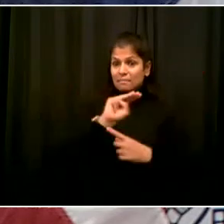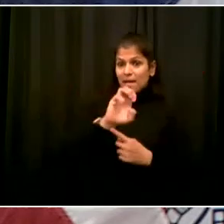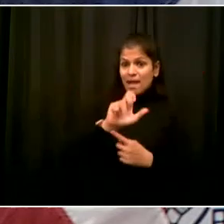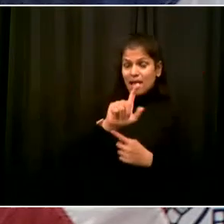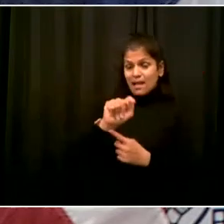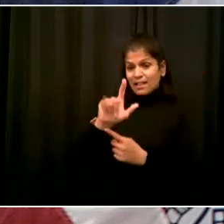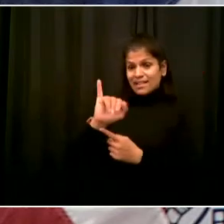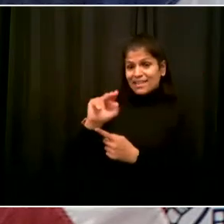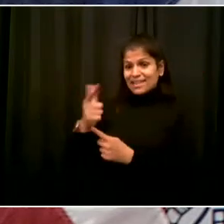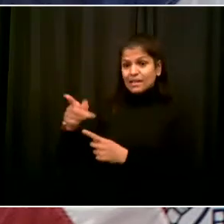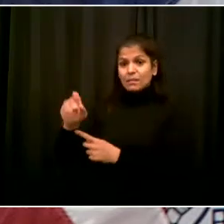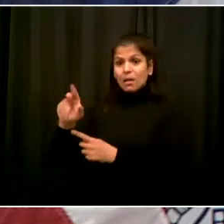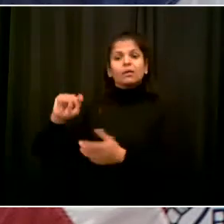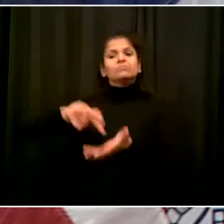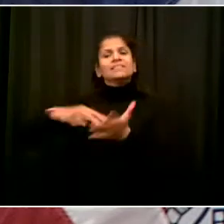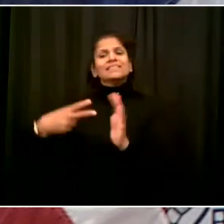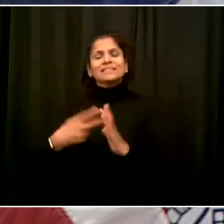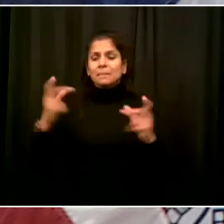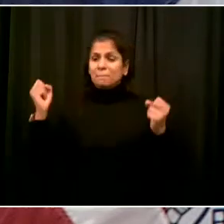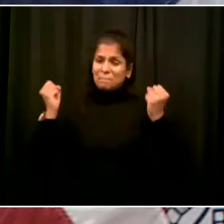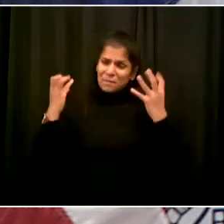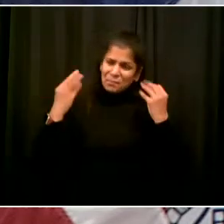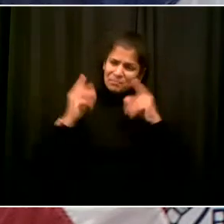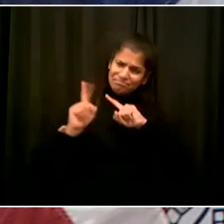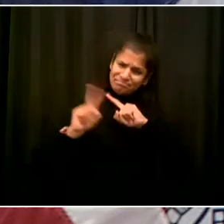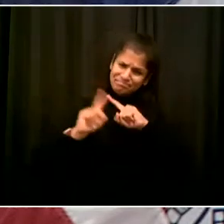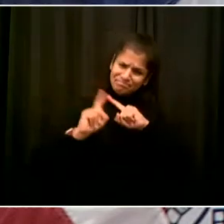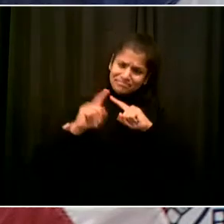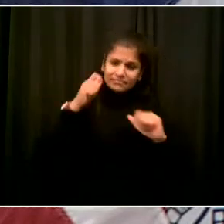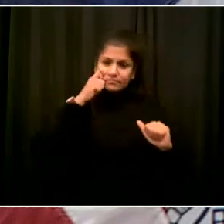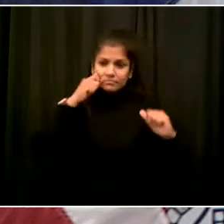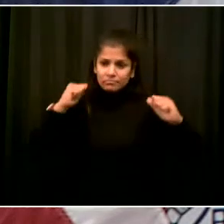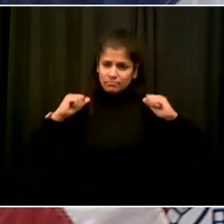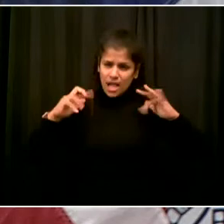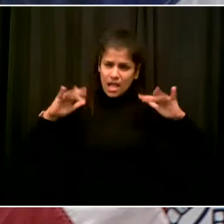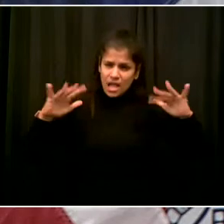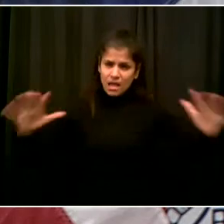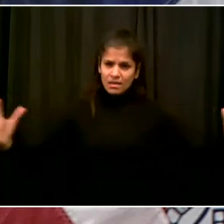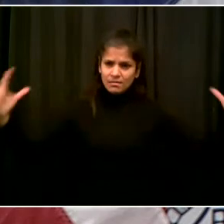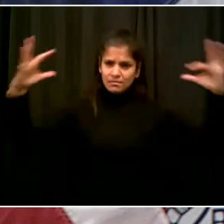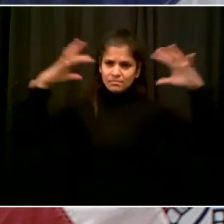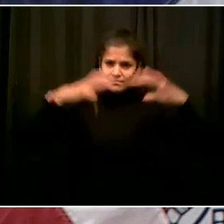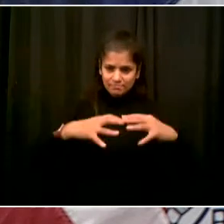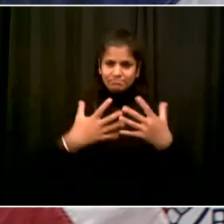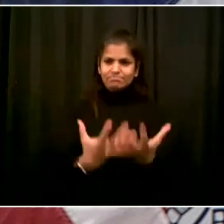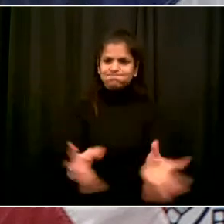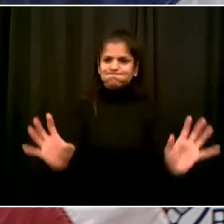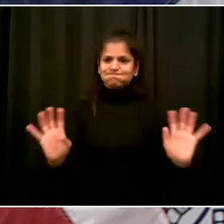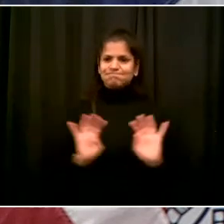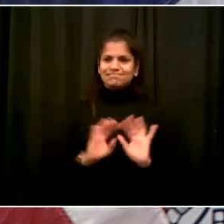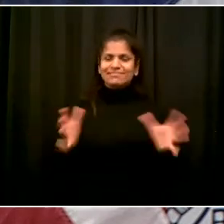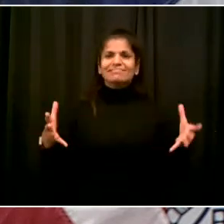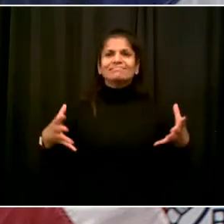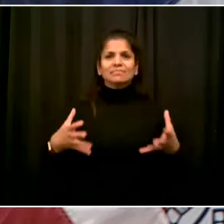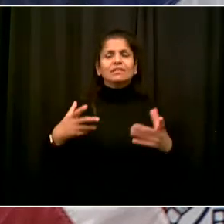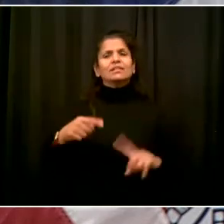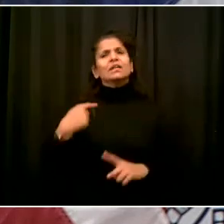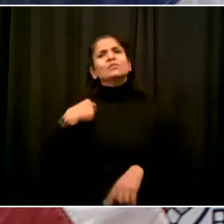WHICH MEANT TAKING A AAWY HET UNIIQUE FEATURES AND LTCUURE. HE THOUGHT EAAHC BEAUTIFUL STRAND